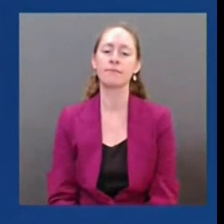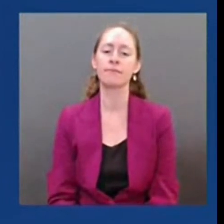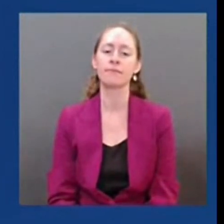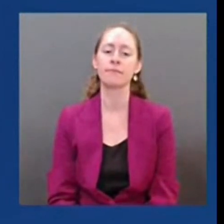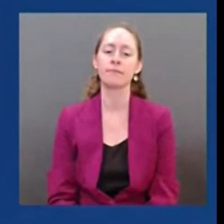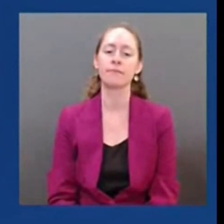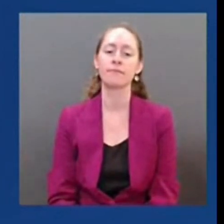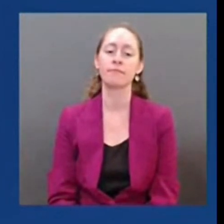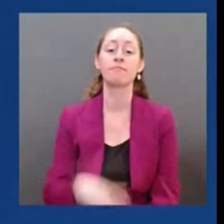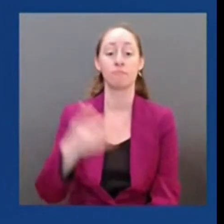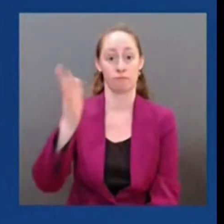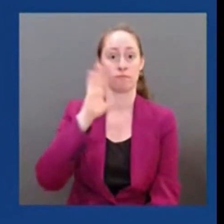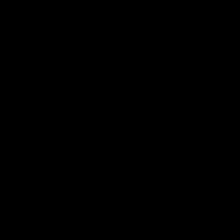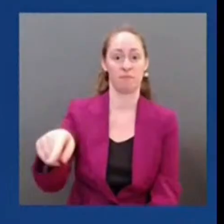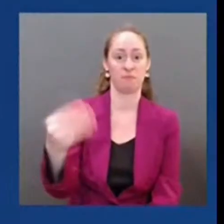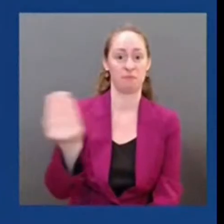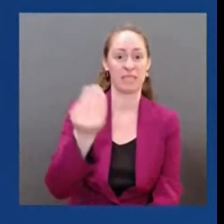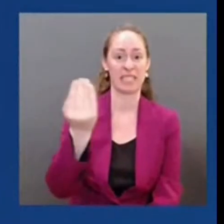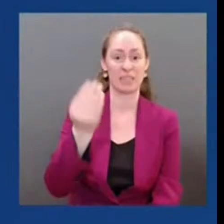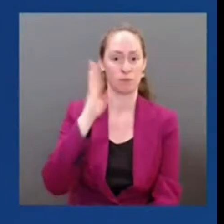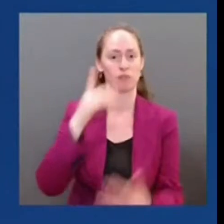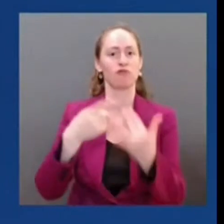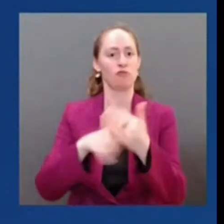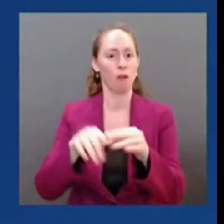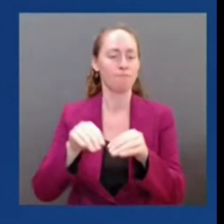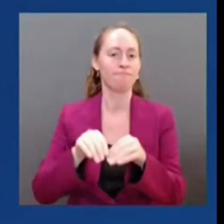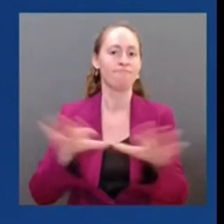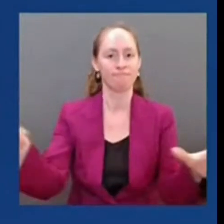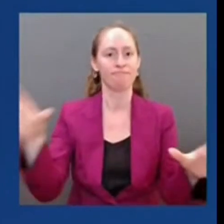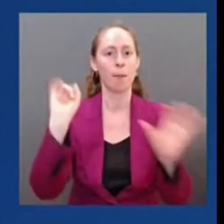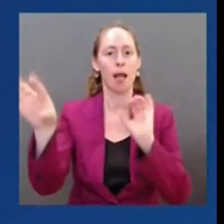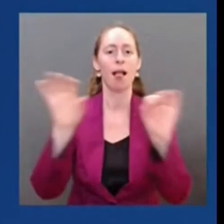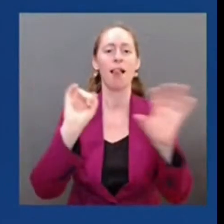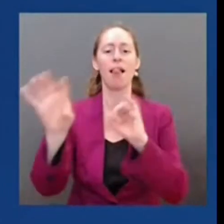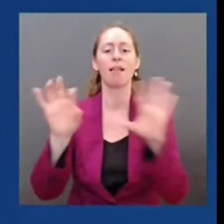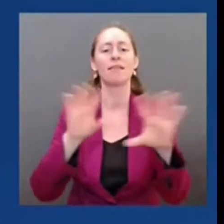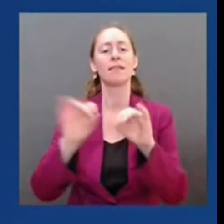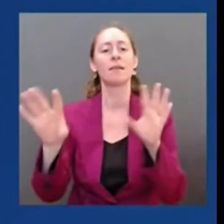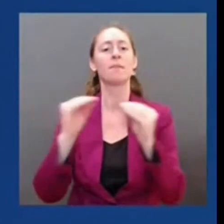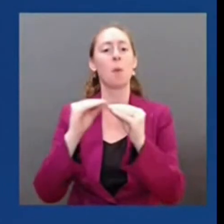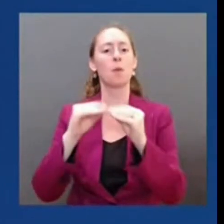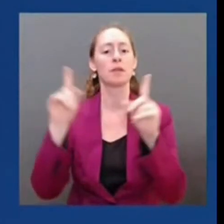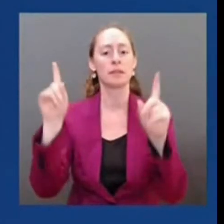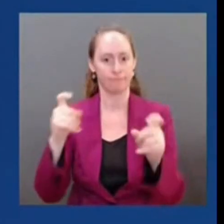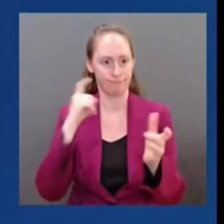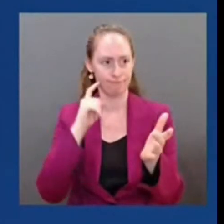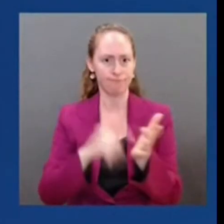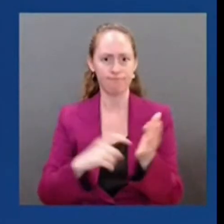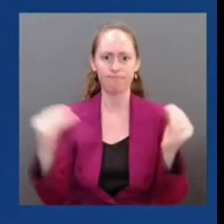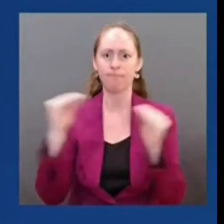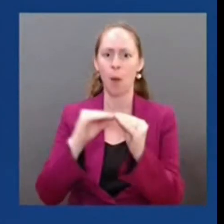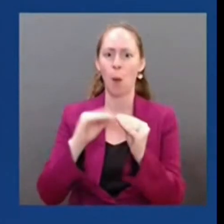THE USE OF RAPID TESTS CAN REDUCE THE AMOUNT OF INFECTIONS THAT ARE HAPPENING OUT THERE. THESE ARONOF THE CAPABILITIES THAT WE HAVE. WE OPEN THAT UP TO A THIRD